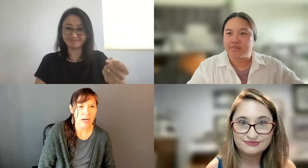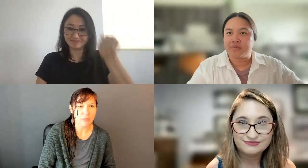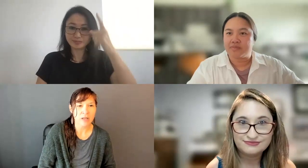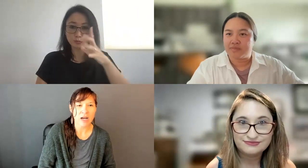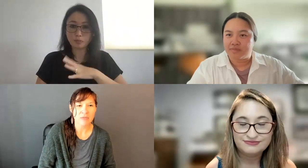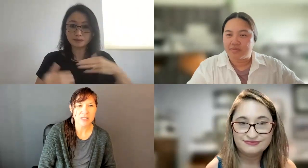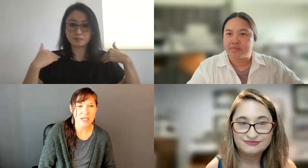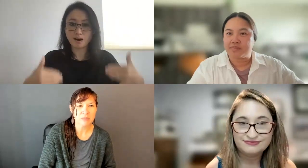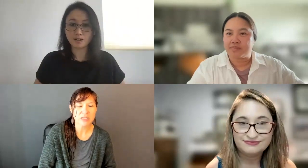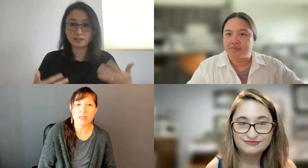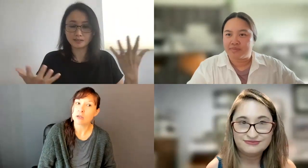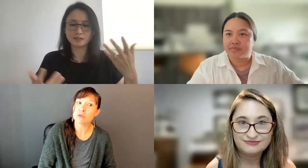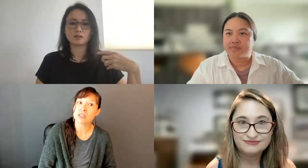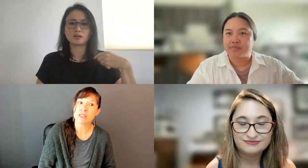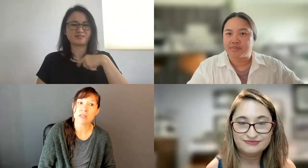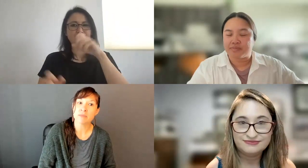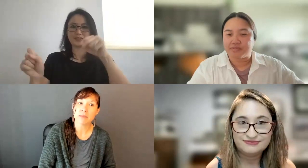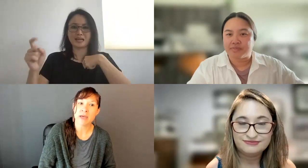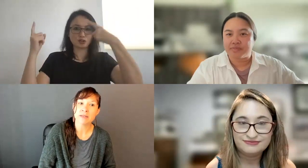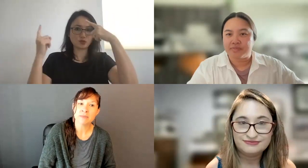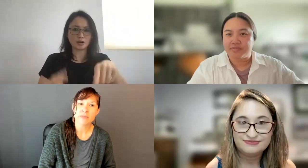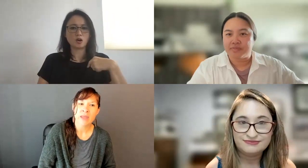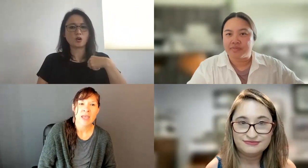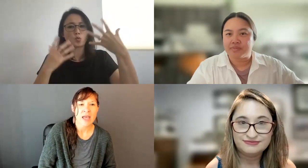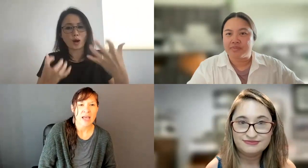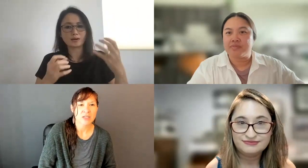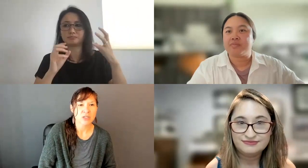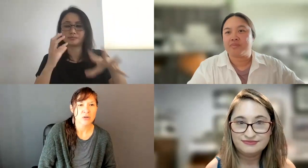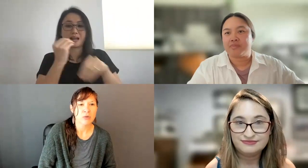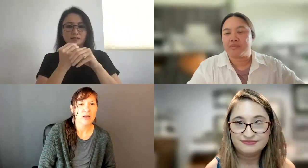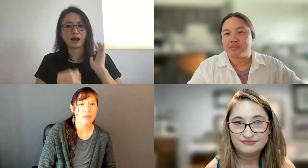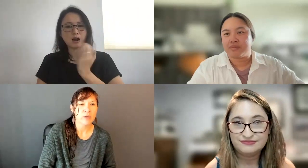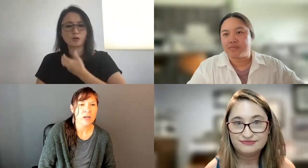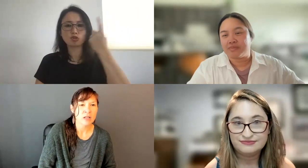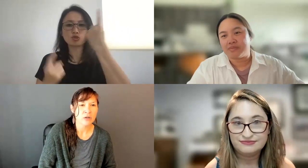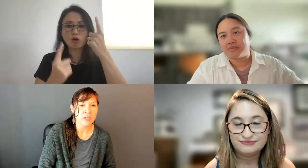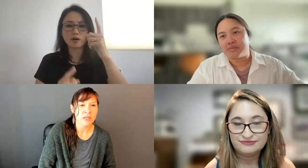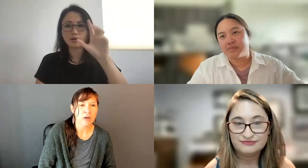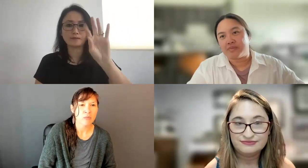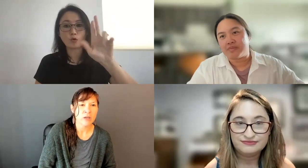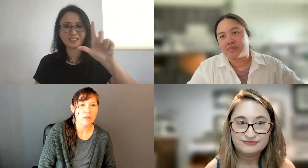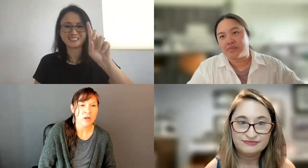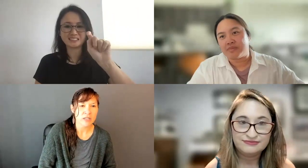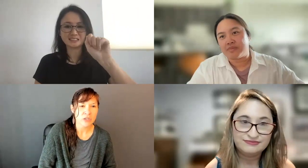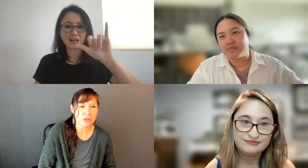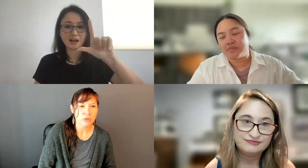is that typically women's clothes are designed by men. Do they really understand women's bodies? And we wanted to have in all